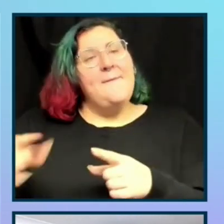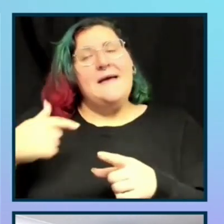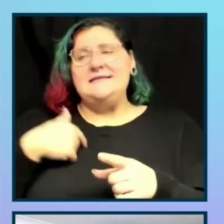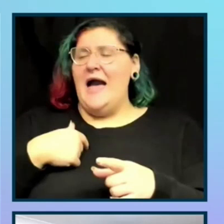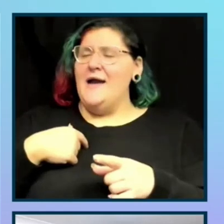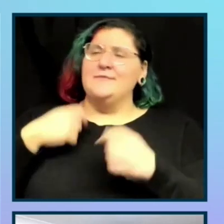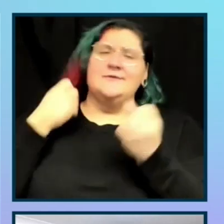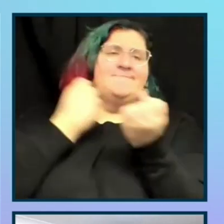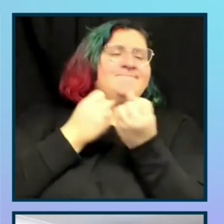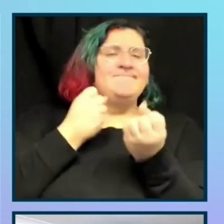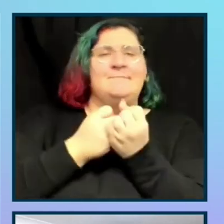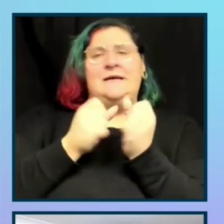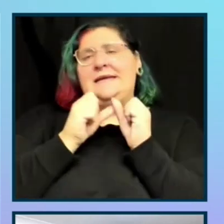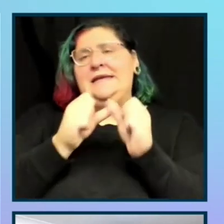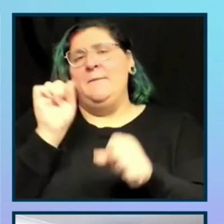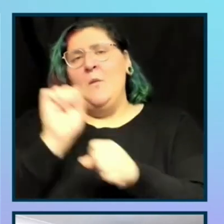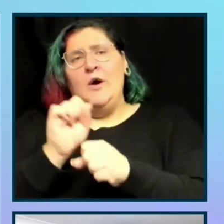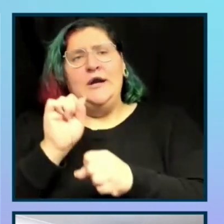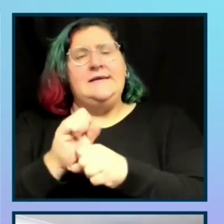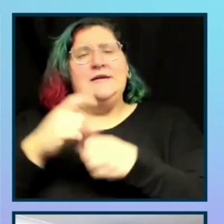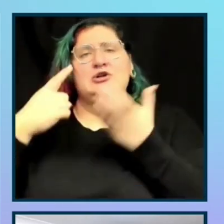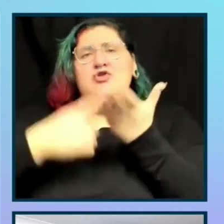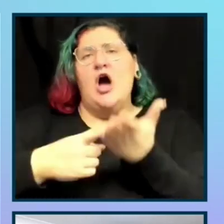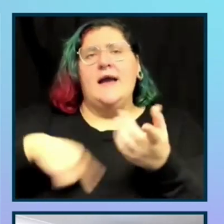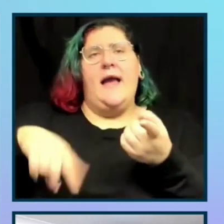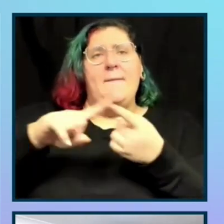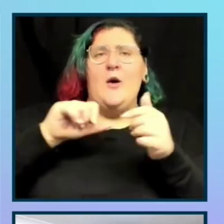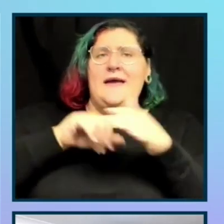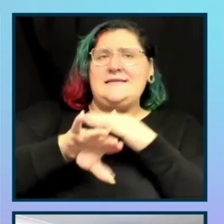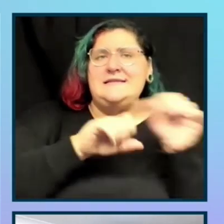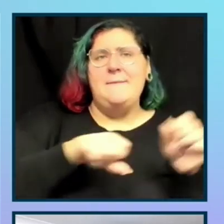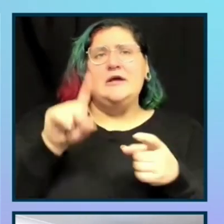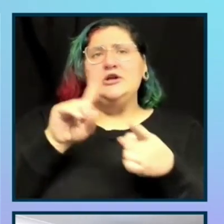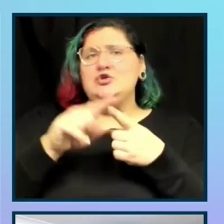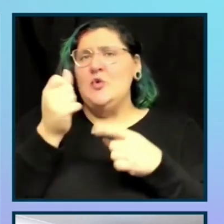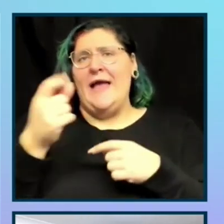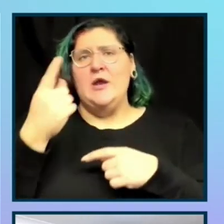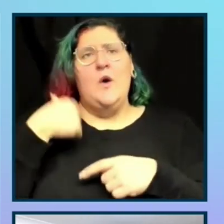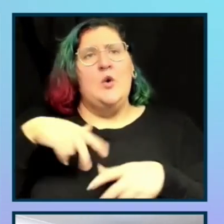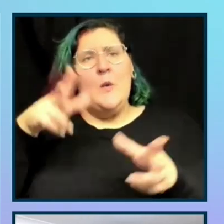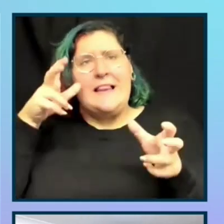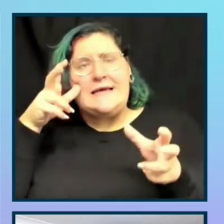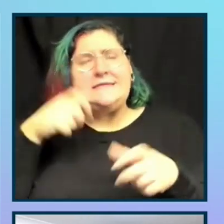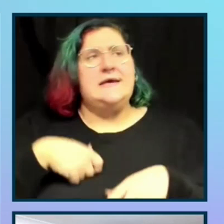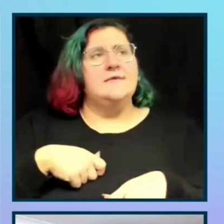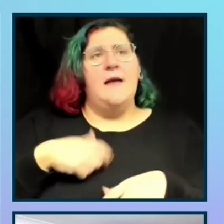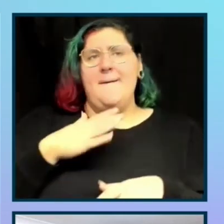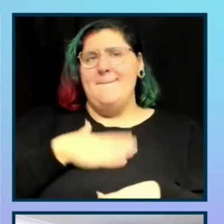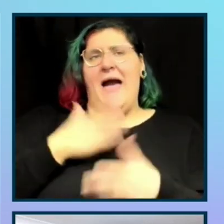much anyone who will listen, giving suggestions, throwing requests at Rare via their official portals and request pages.